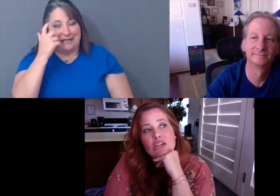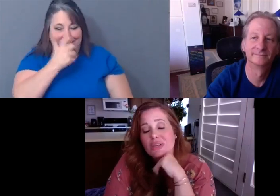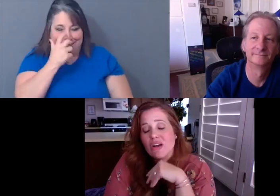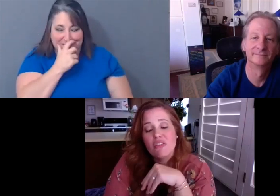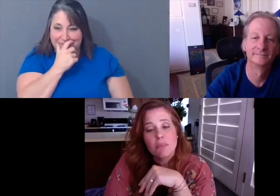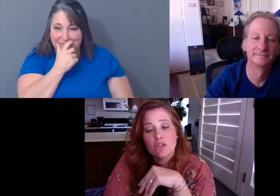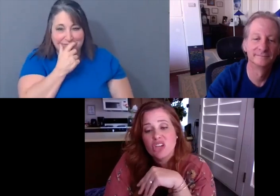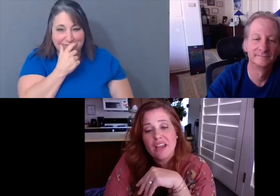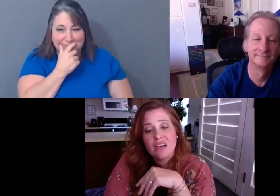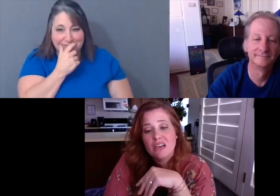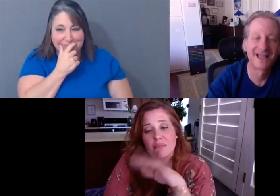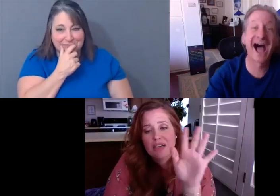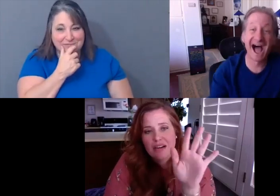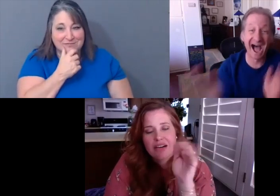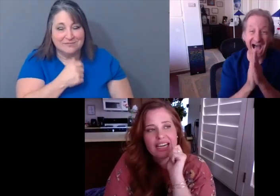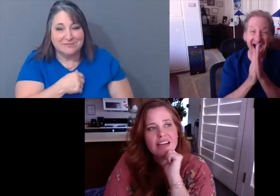I could really go for a milkshake, but okay.